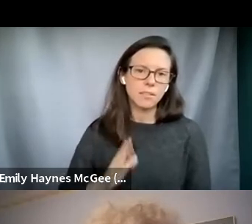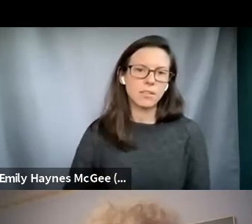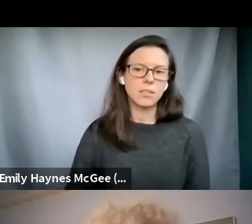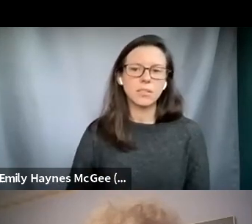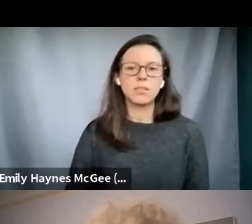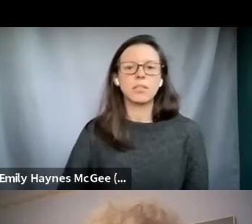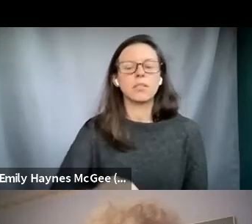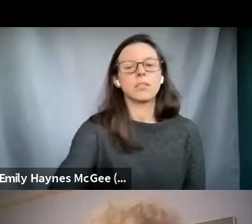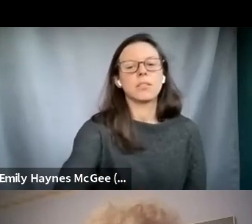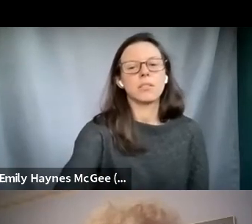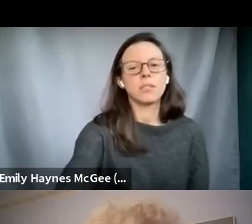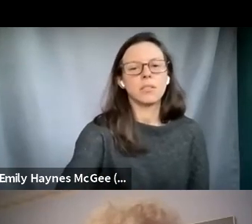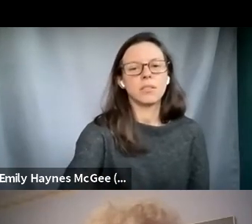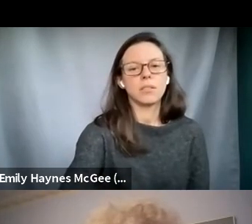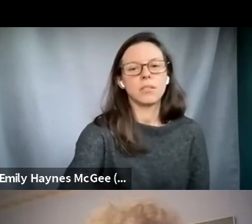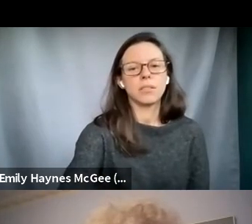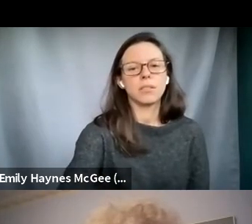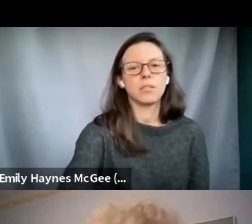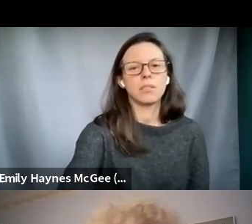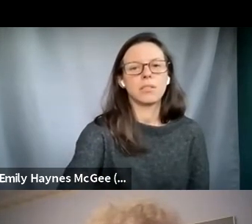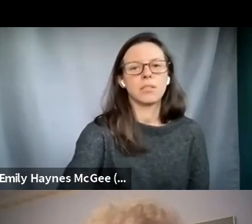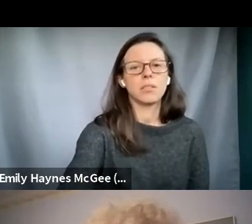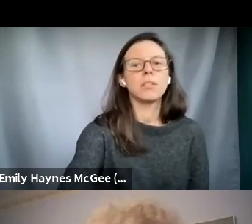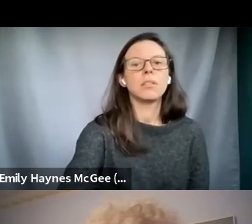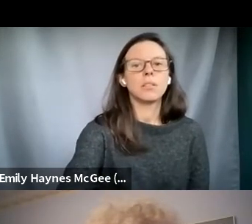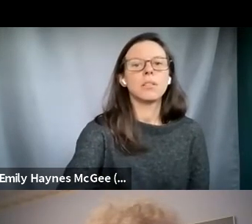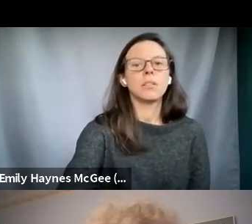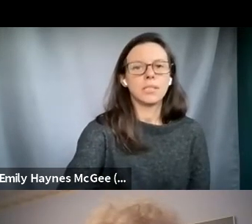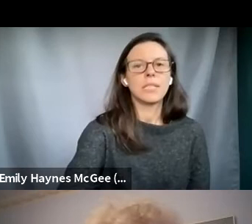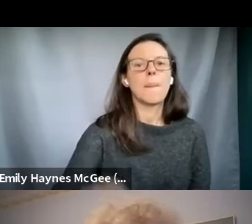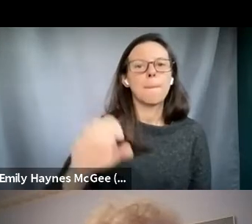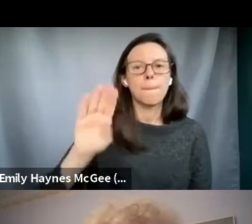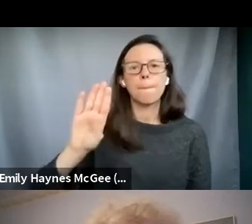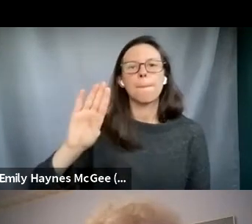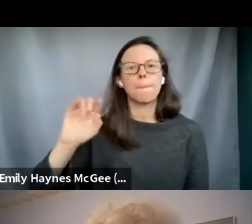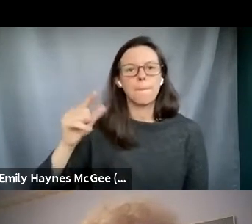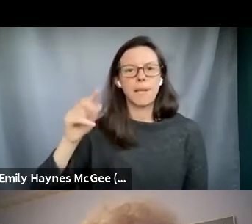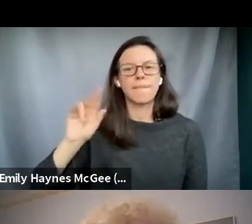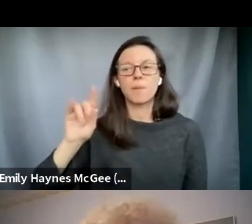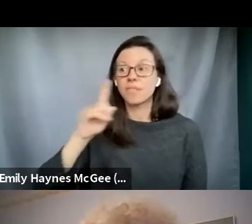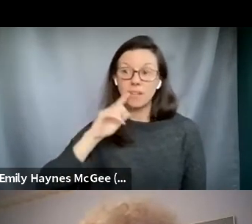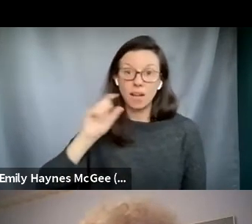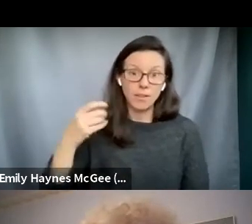Is additional Fund raising aloud for projects. Yes.